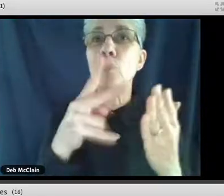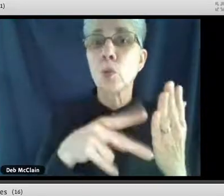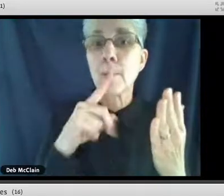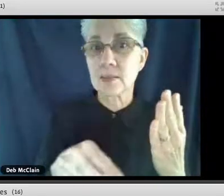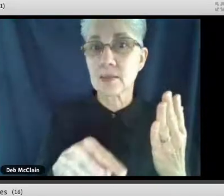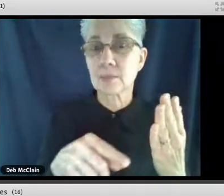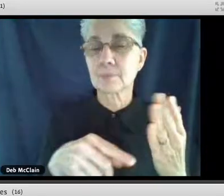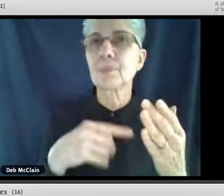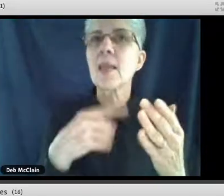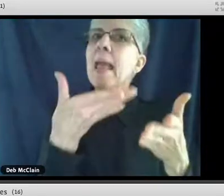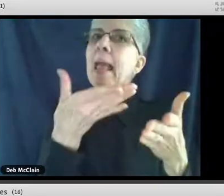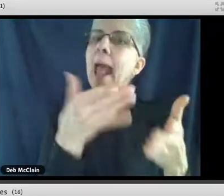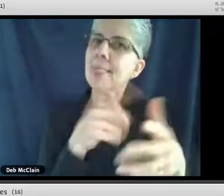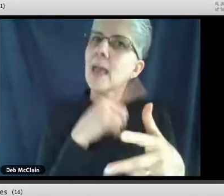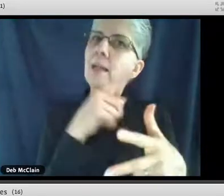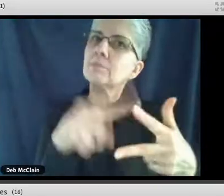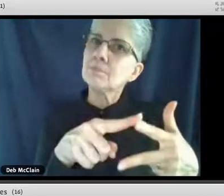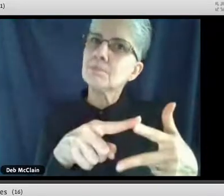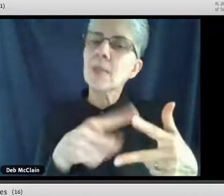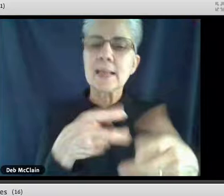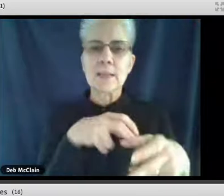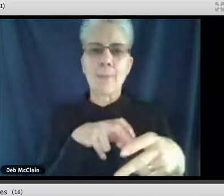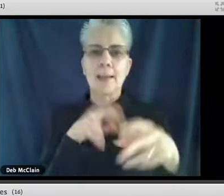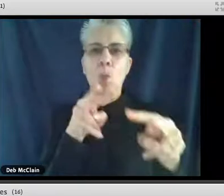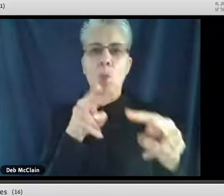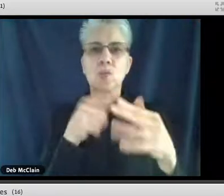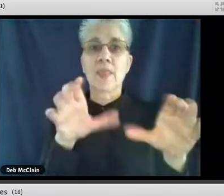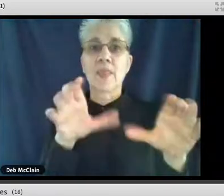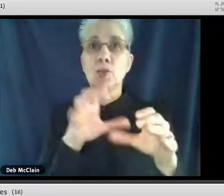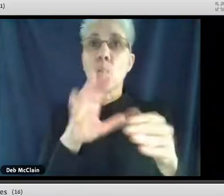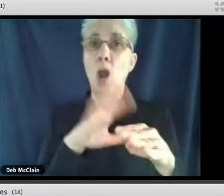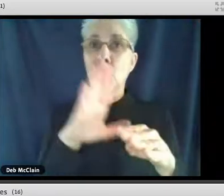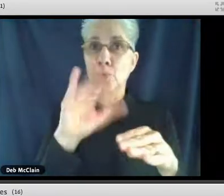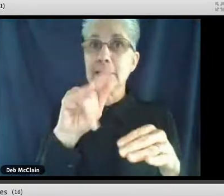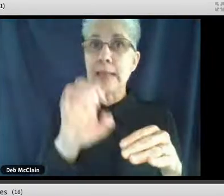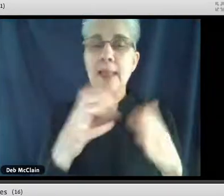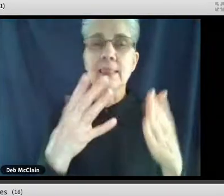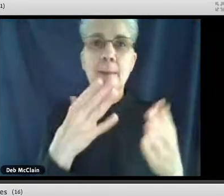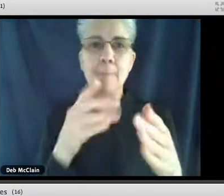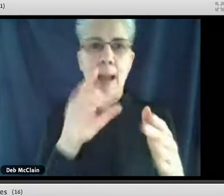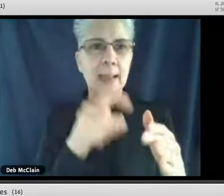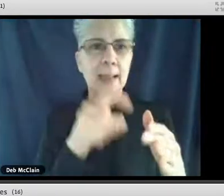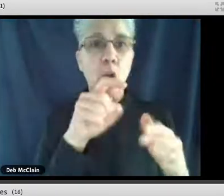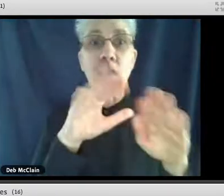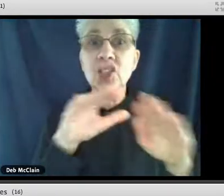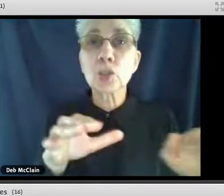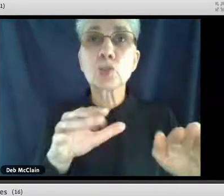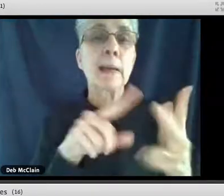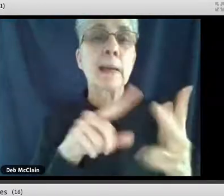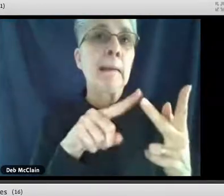And then just sit back and watch what they do on your site. They might click on children's, and click on events,